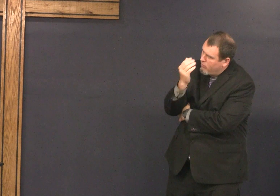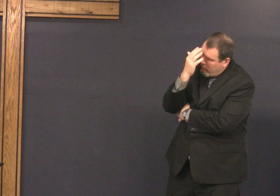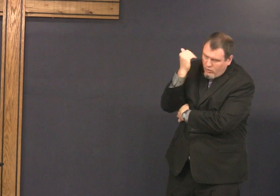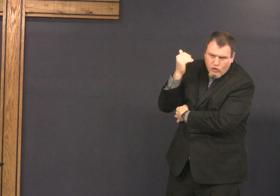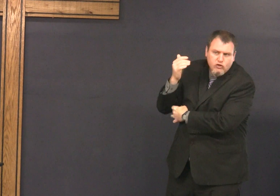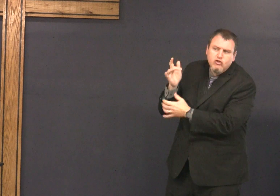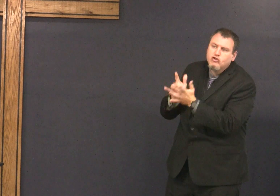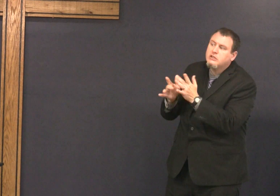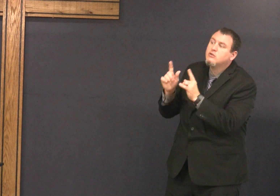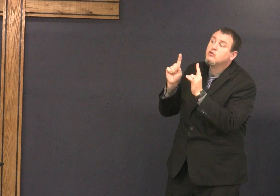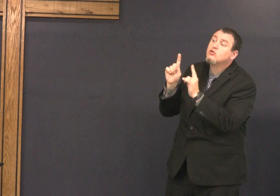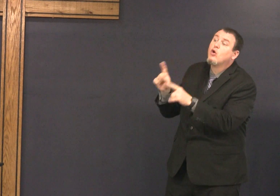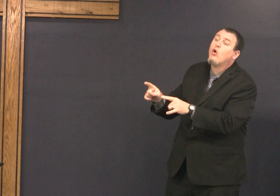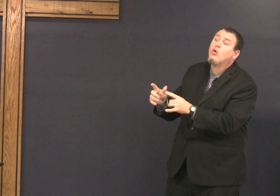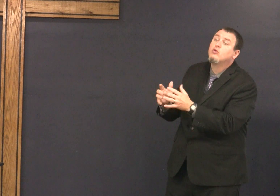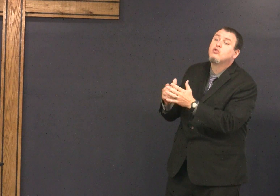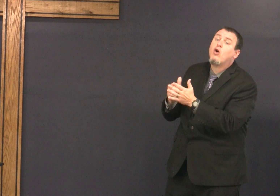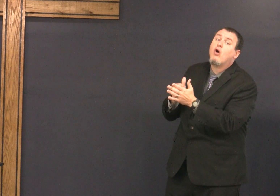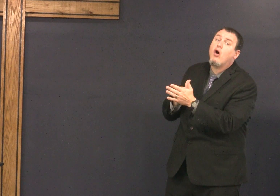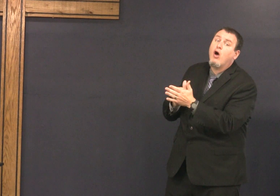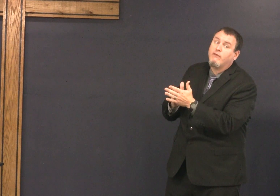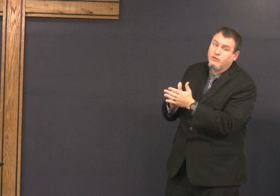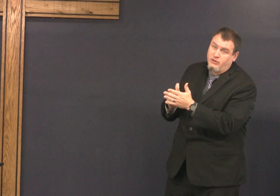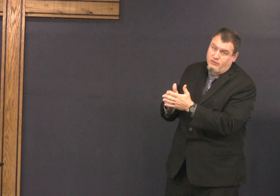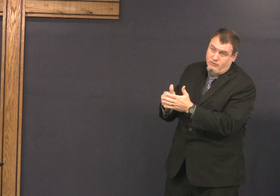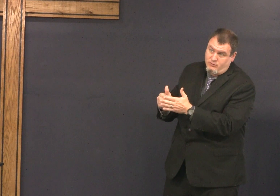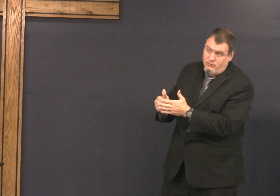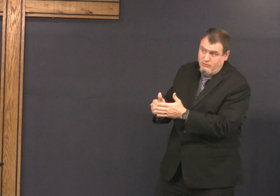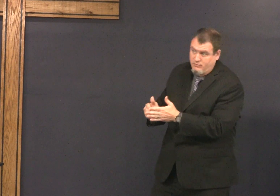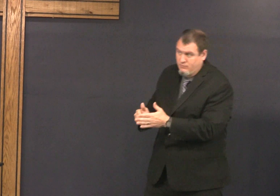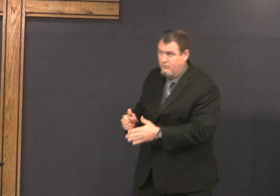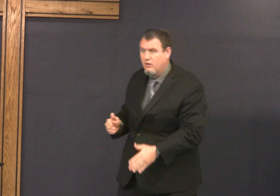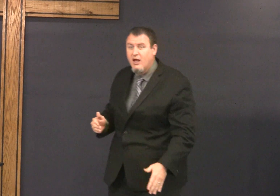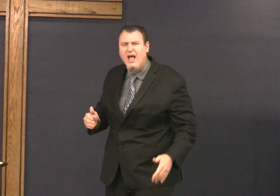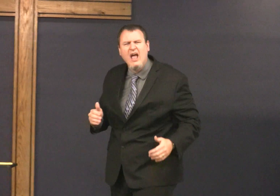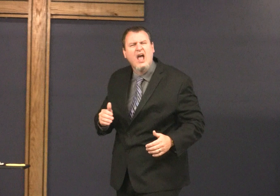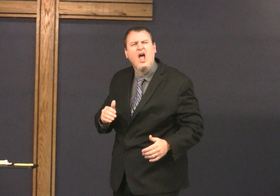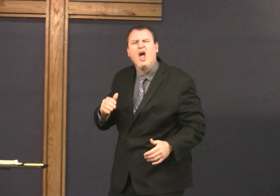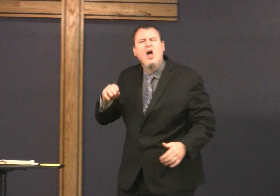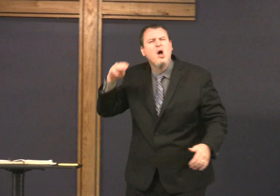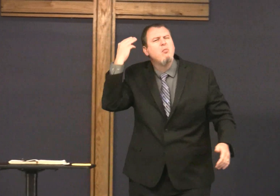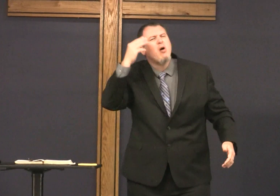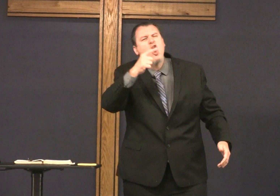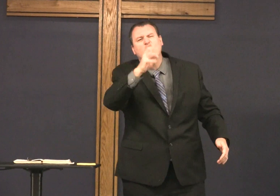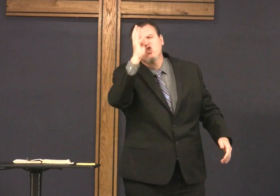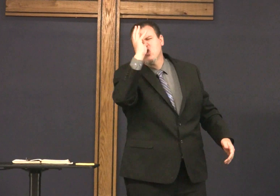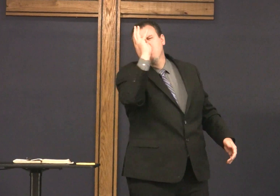how did you just know where Jesus went it's because Jesus went to the Garden often